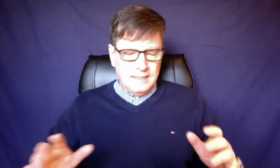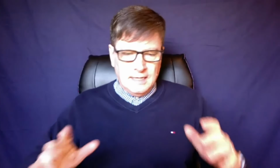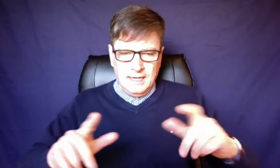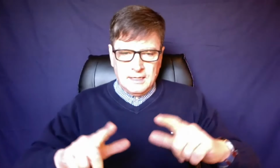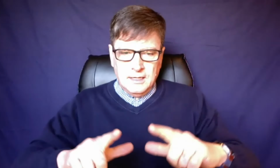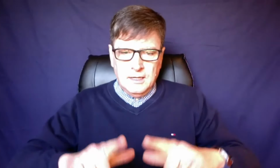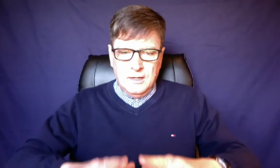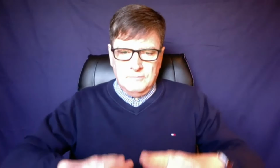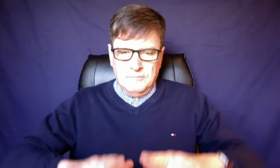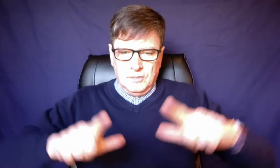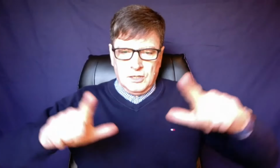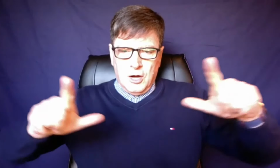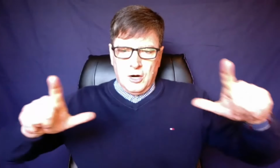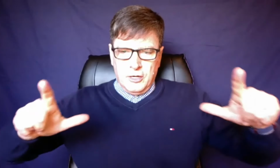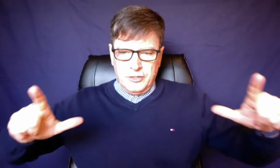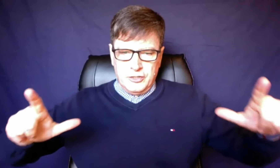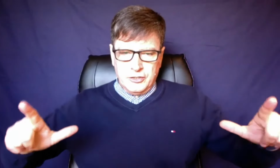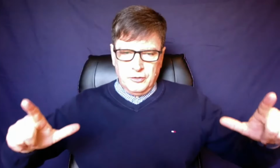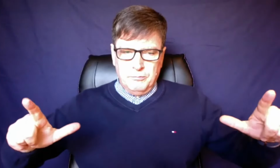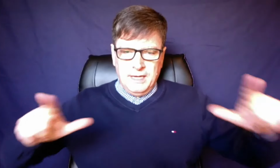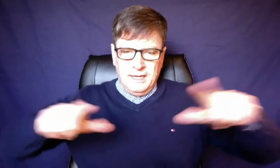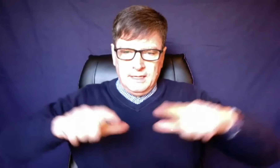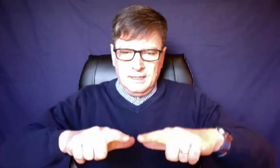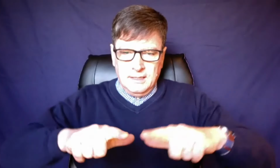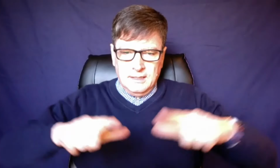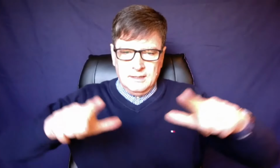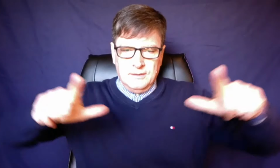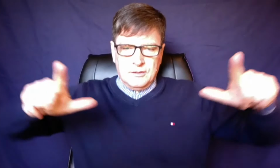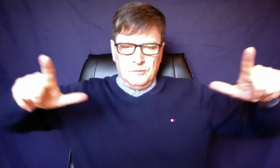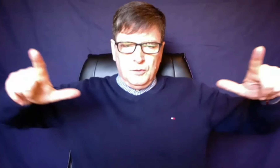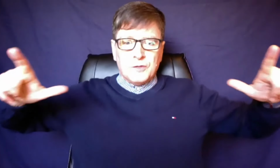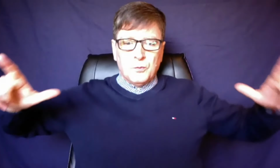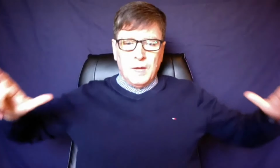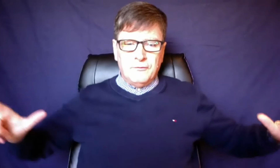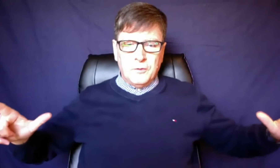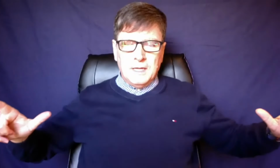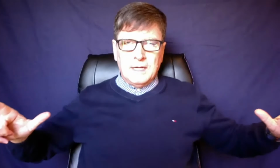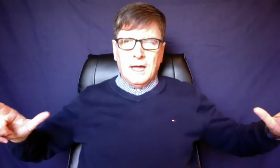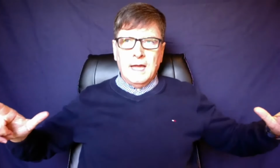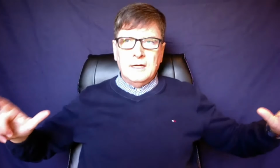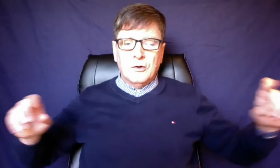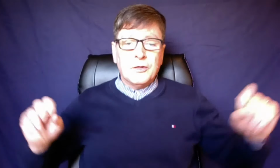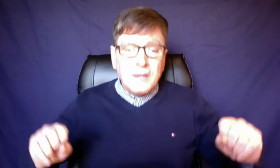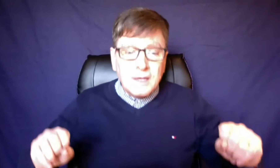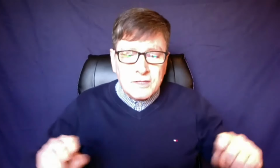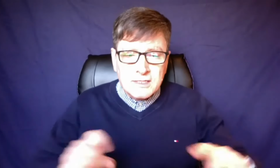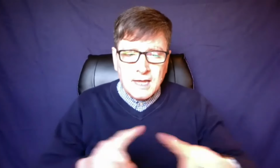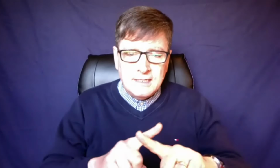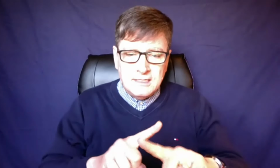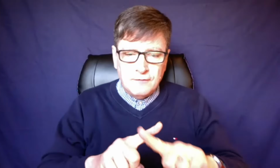sign for shoes the hands move towards